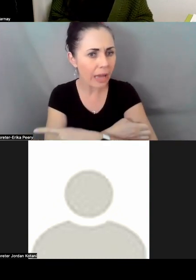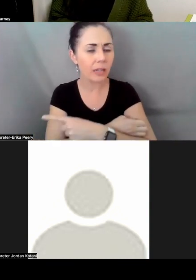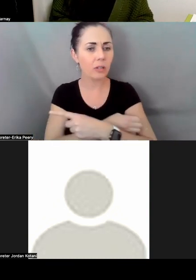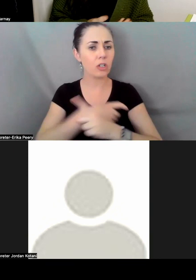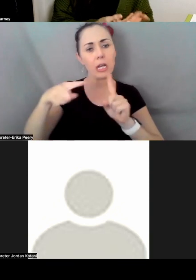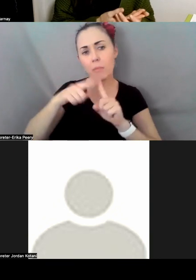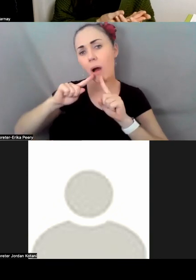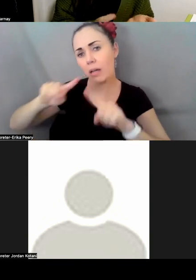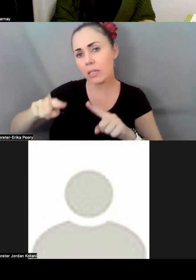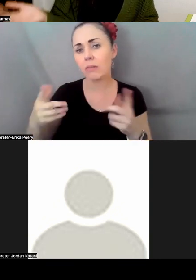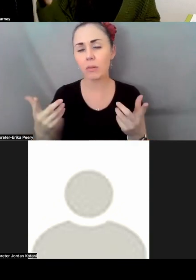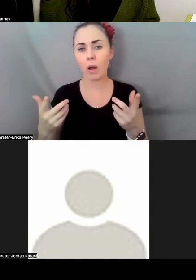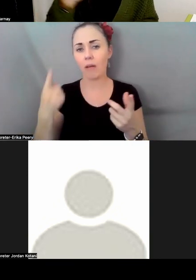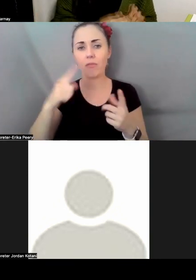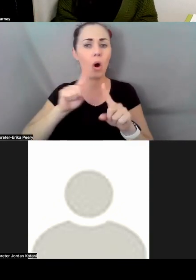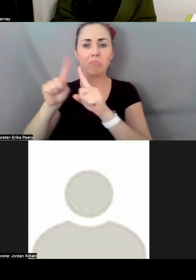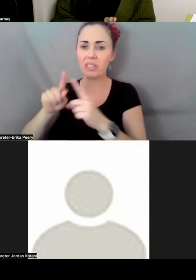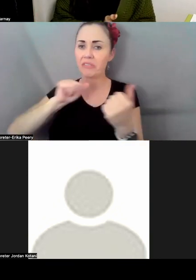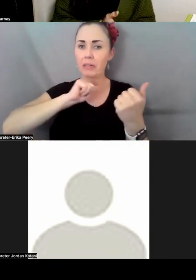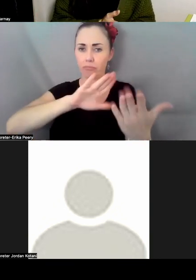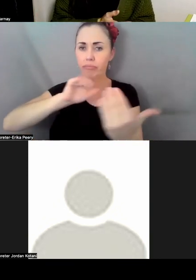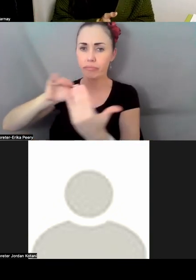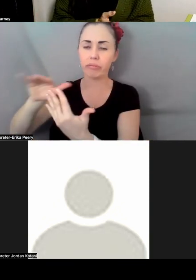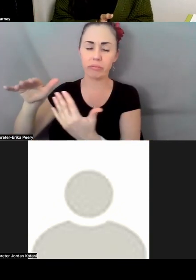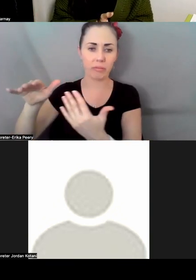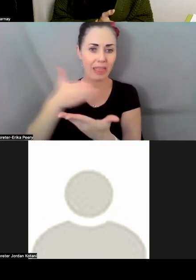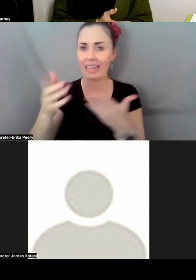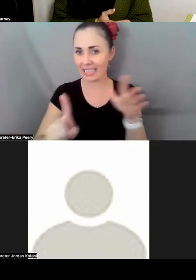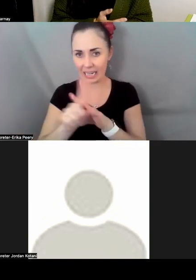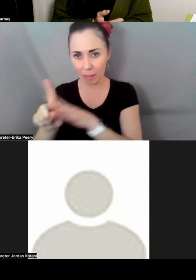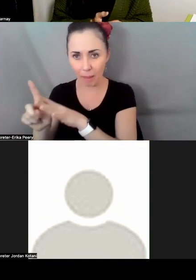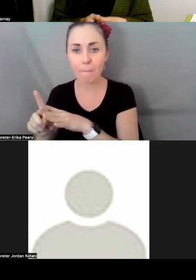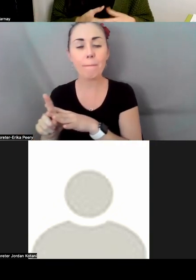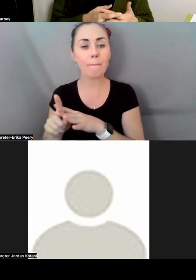in the different demanding environments that children have requiring attention and focus,